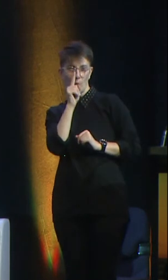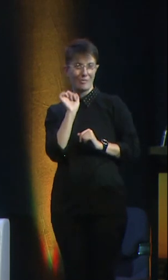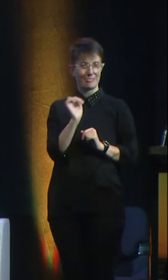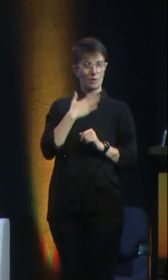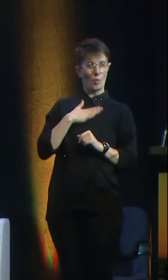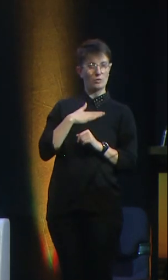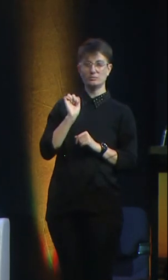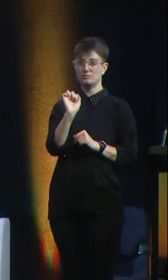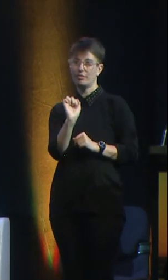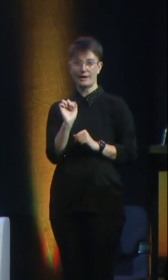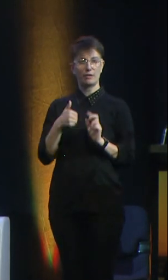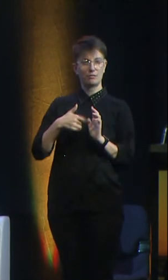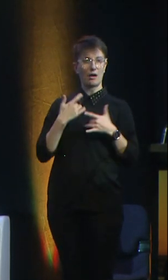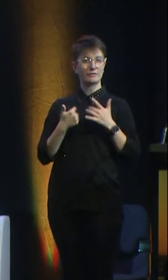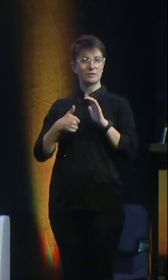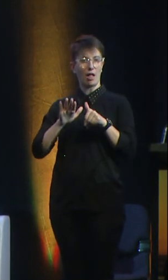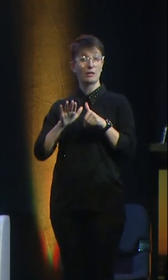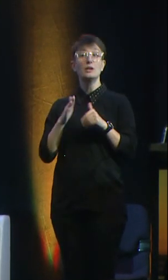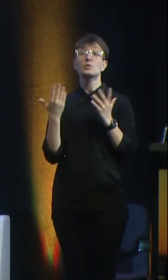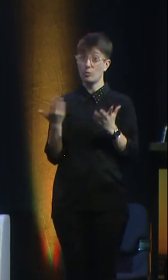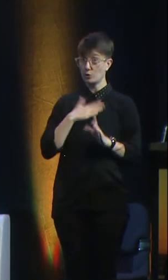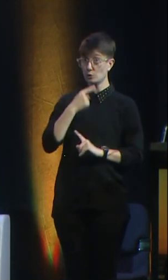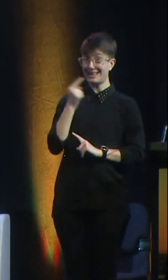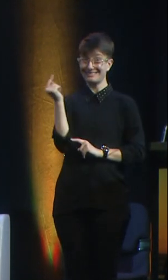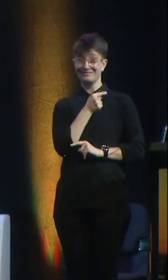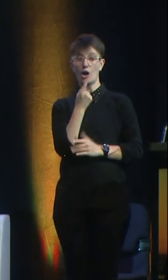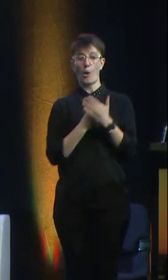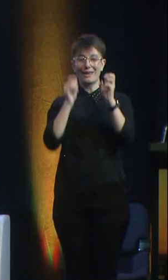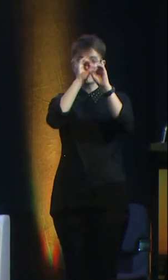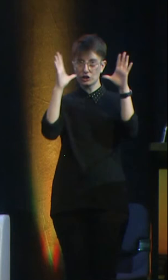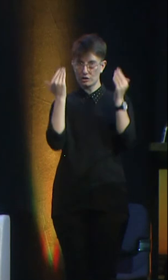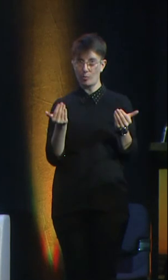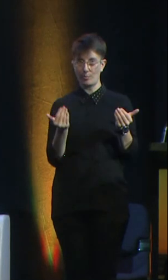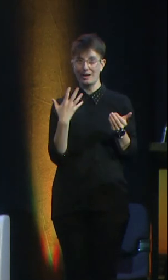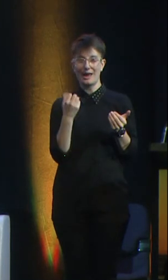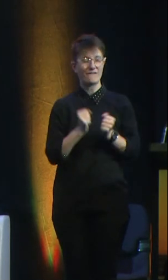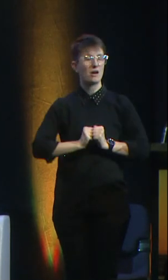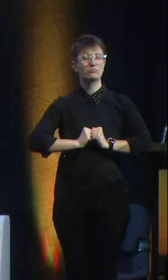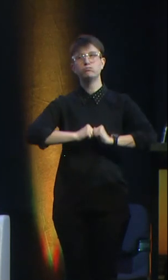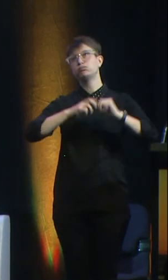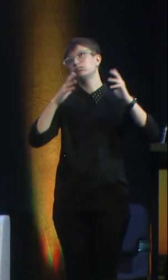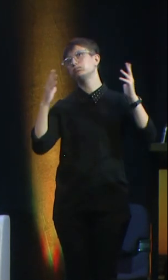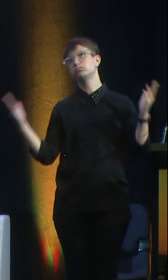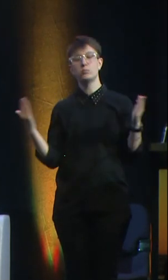this is only a vision. There is a huge amount of work that we need to do now. Some of these